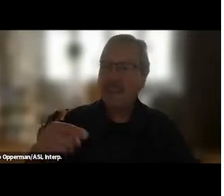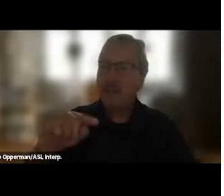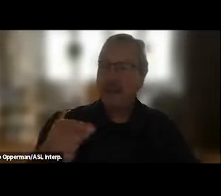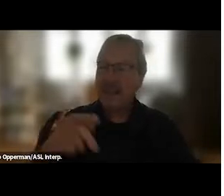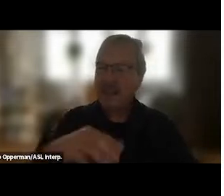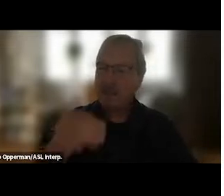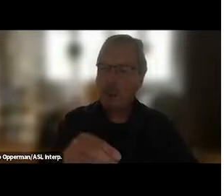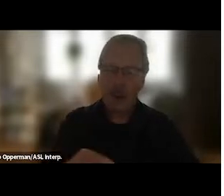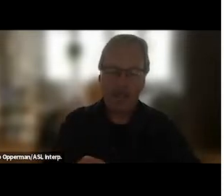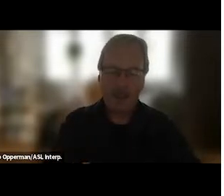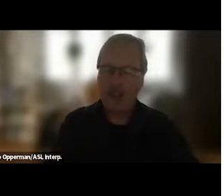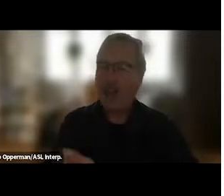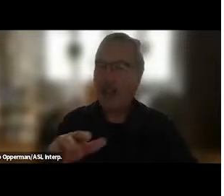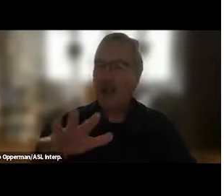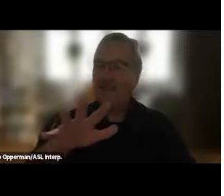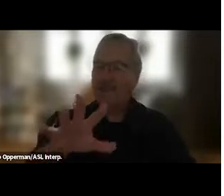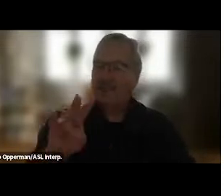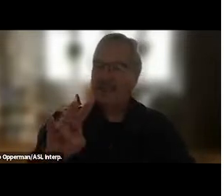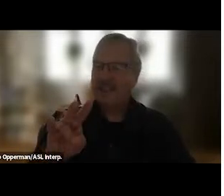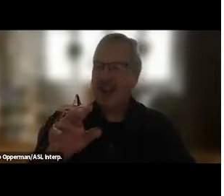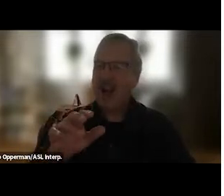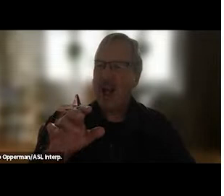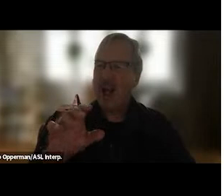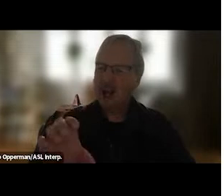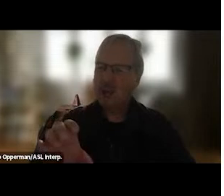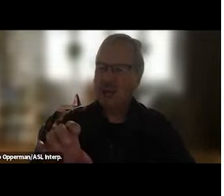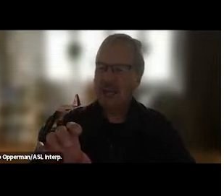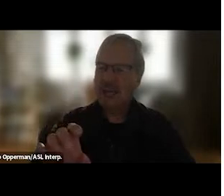about 5,700 individuals detainees